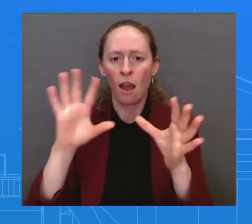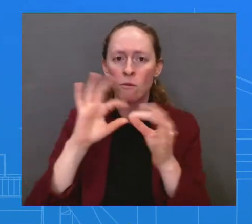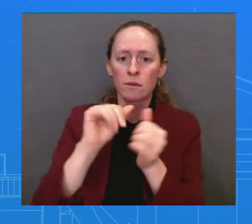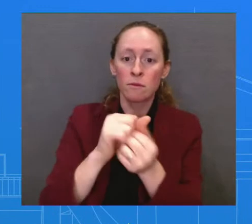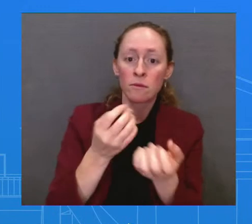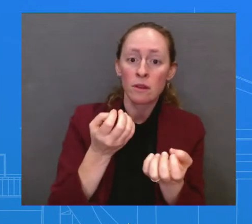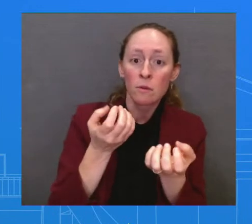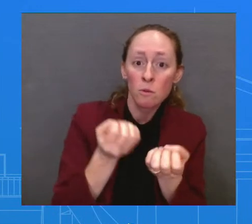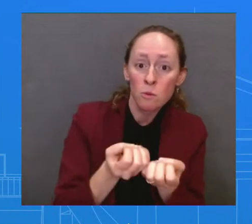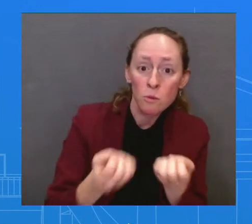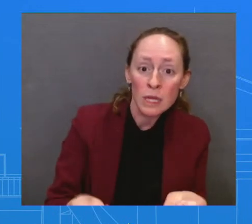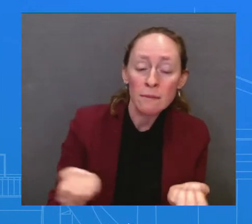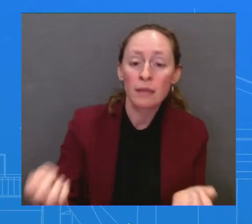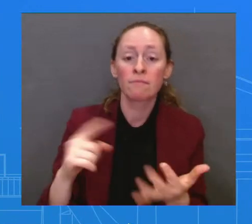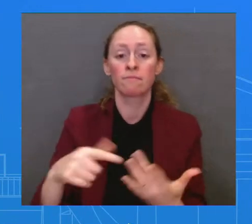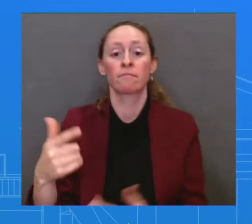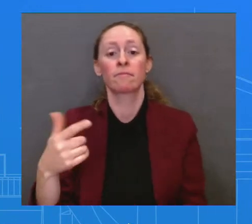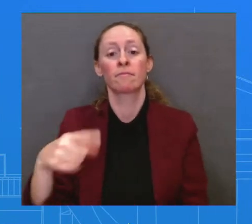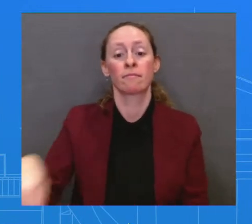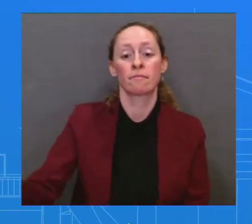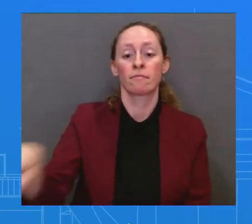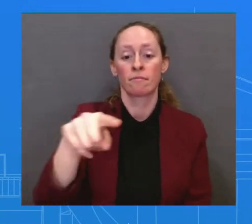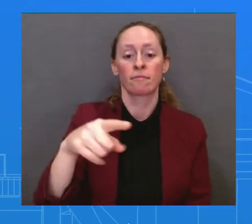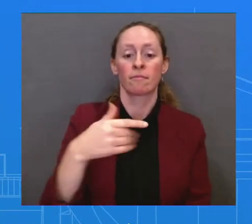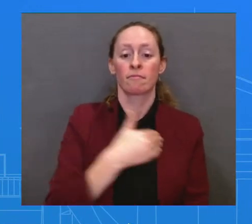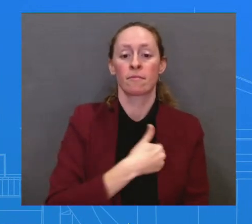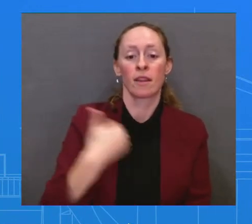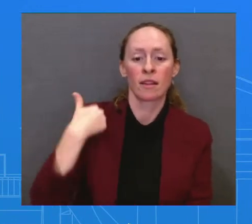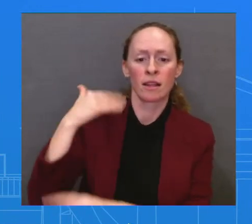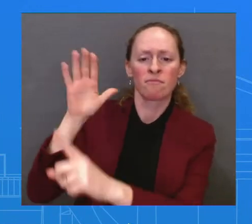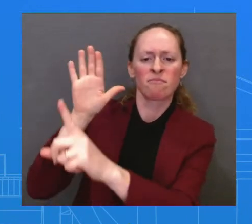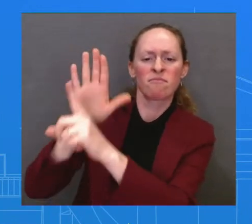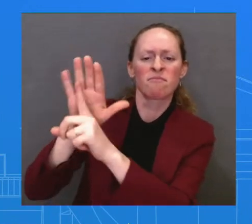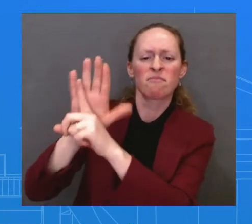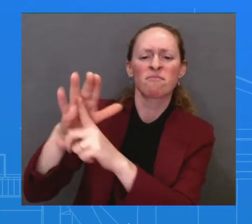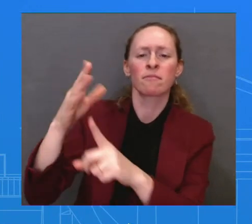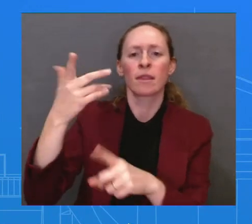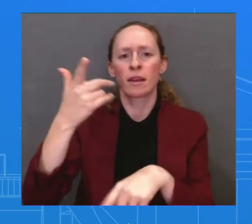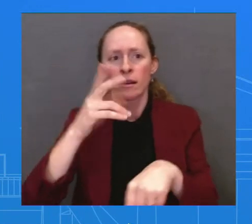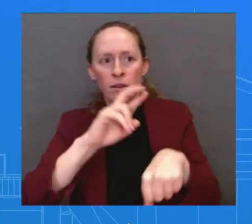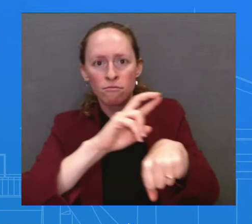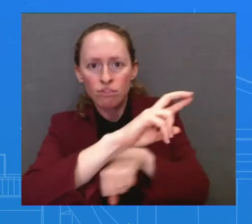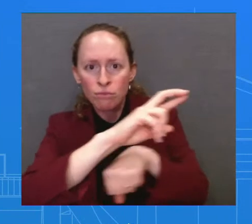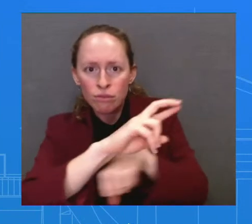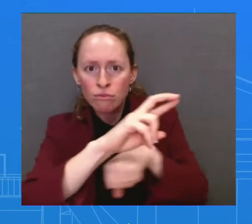is continuing and that Poland continues to stand behind Ukraine. So, we will stay in consultation with them